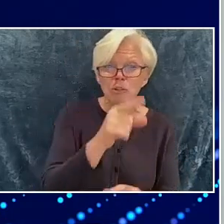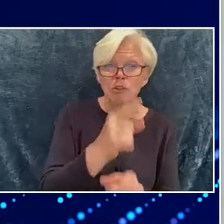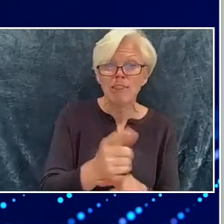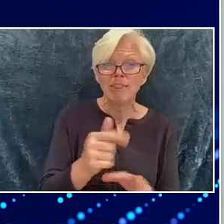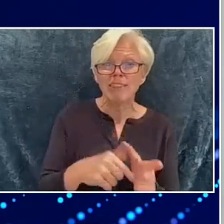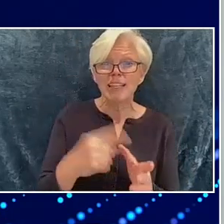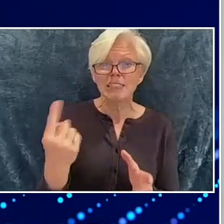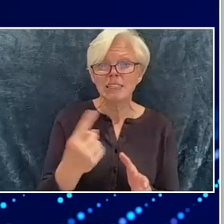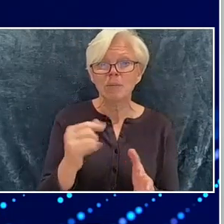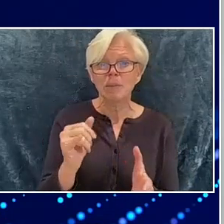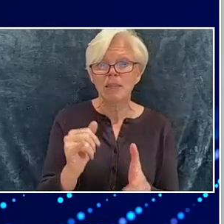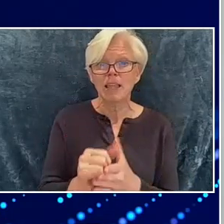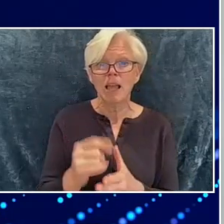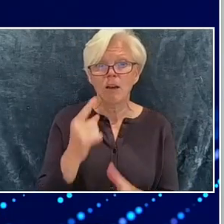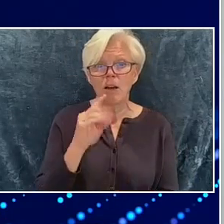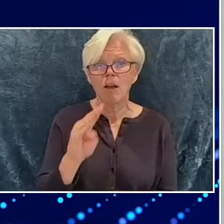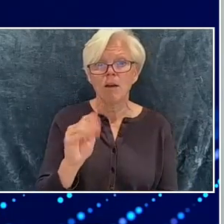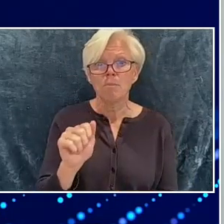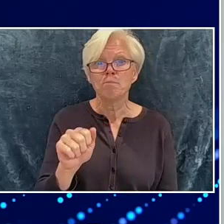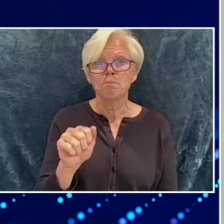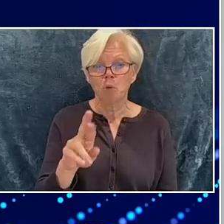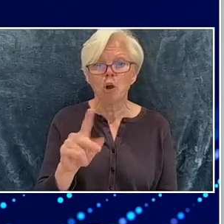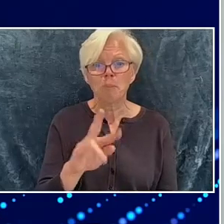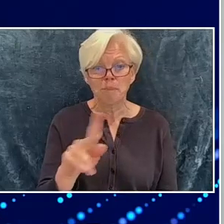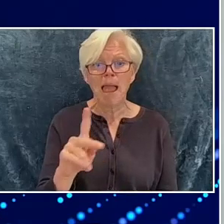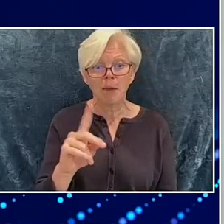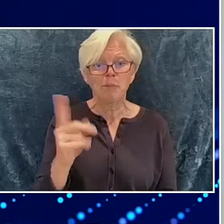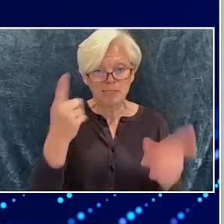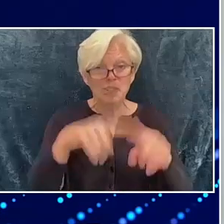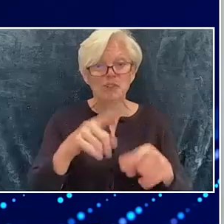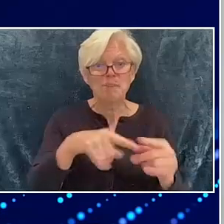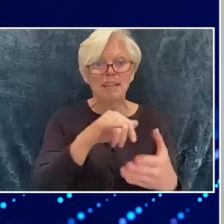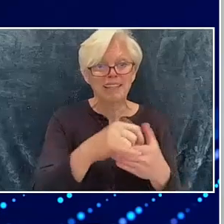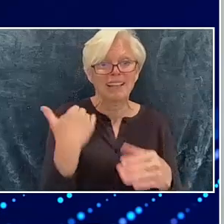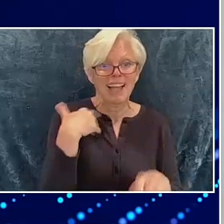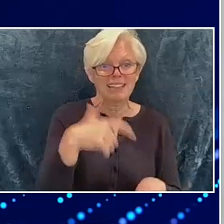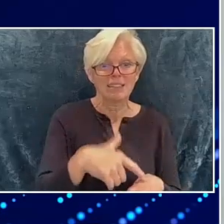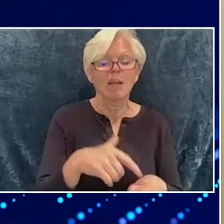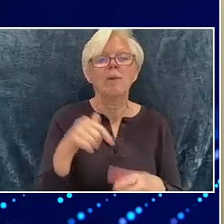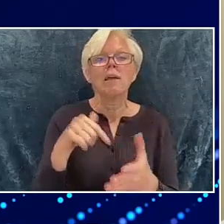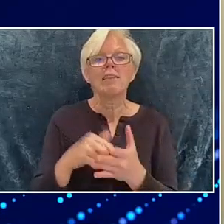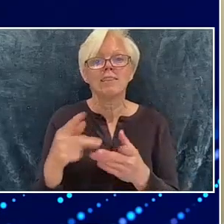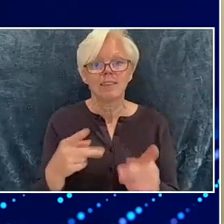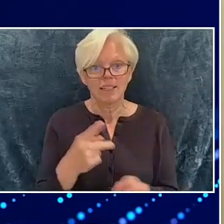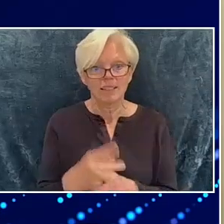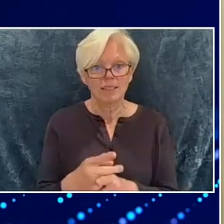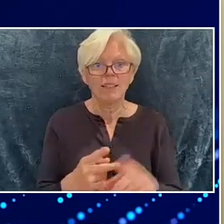was where Barmak was in agreement last time that these kinds of materials- Say it again, everybody needs to hear it again.